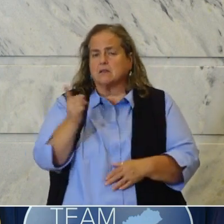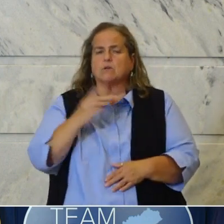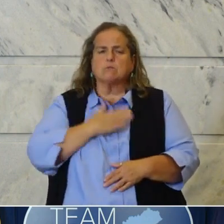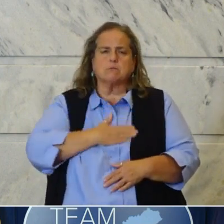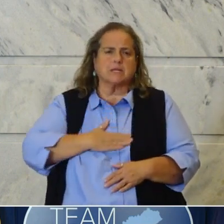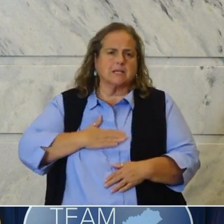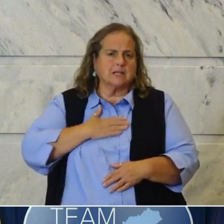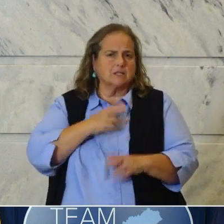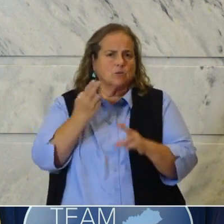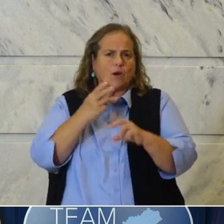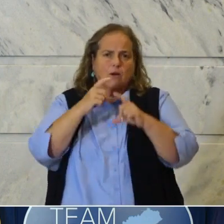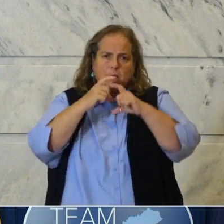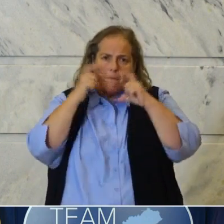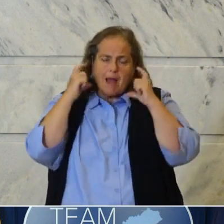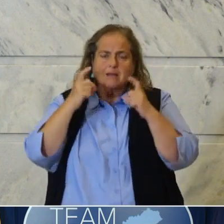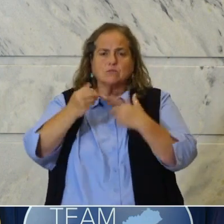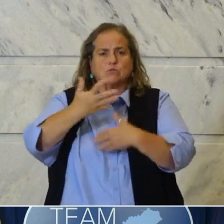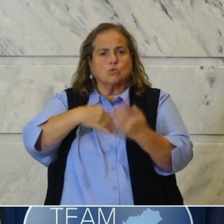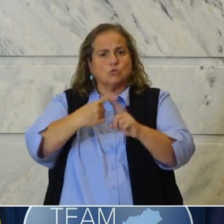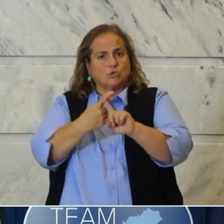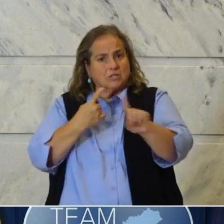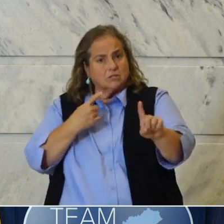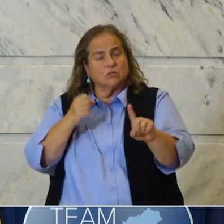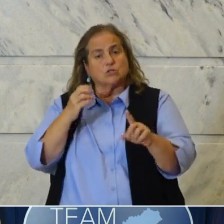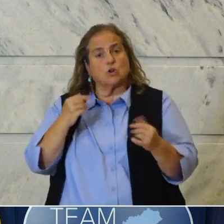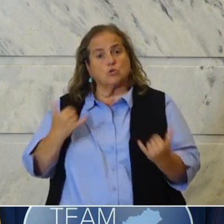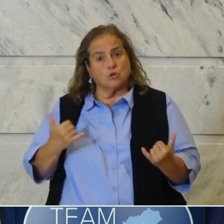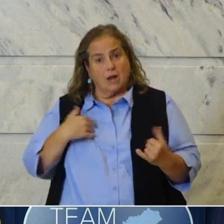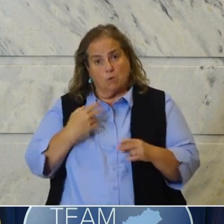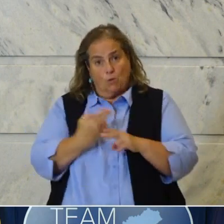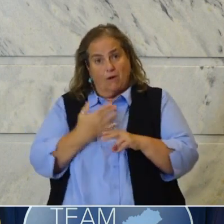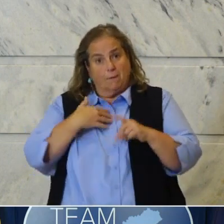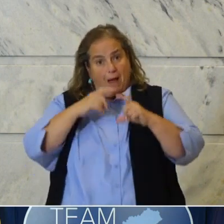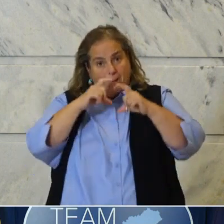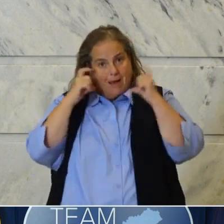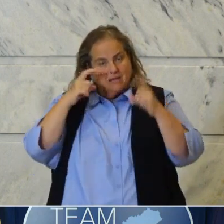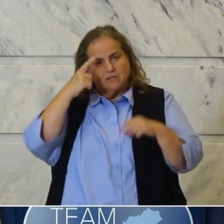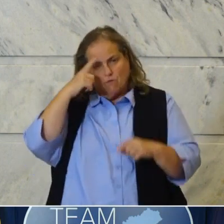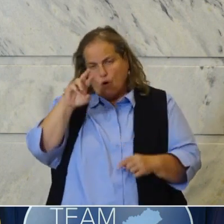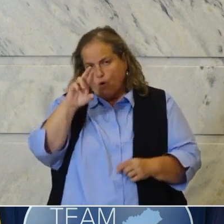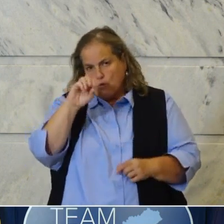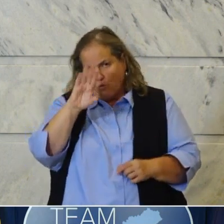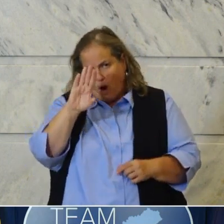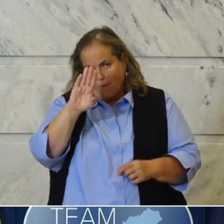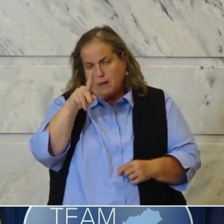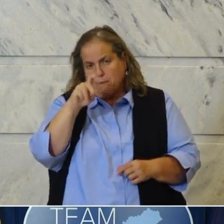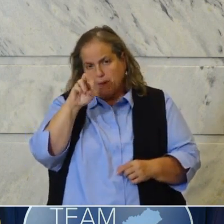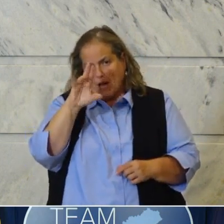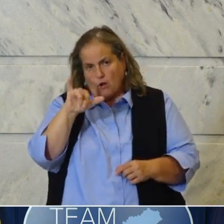distance. So today I'm gonna wear my mask for Rob Perry, his brother Chris